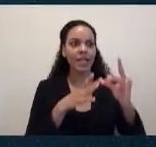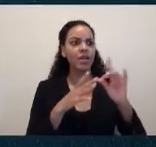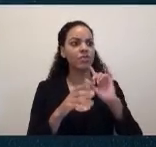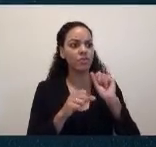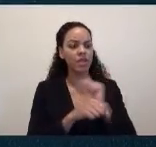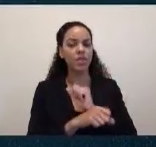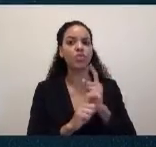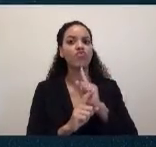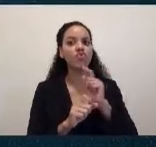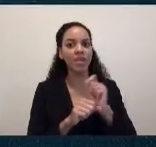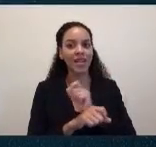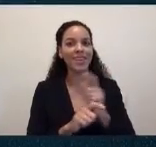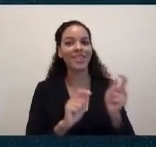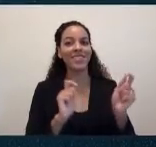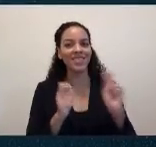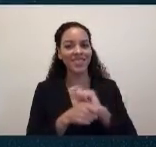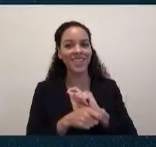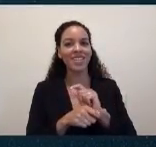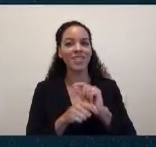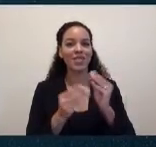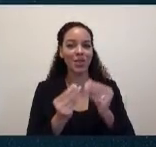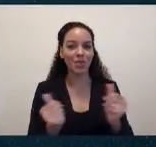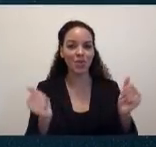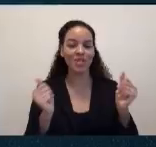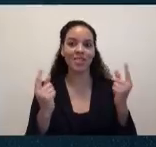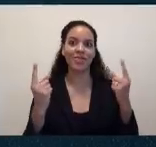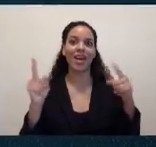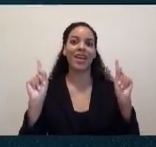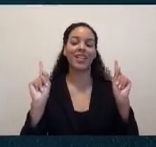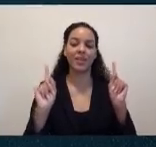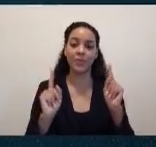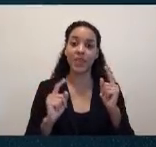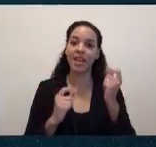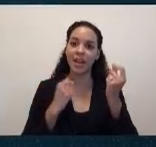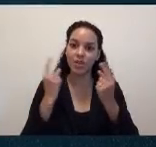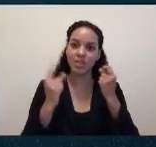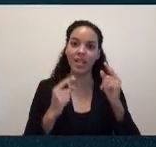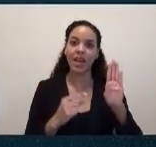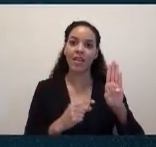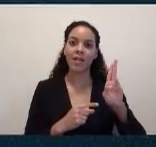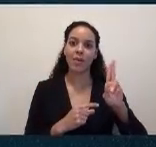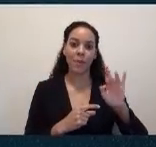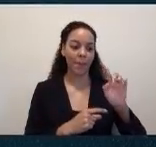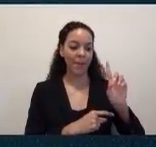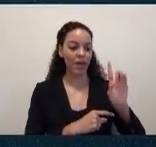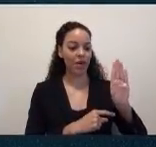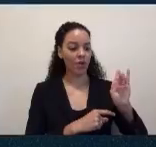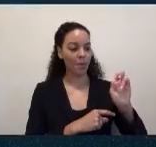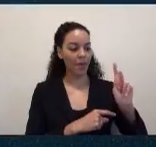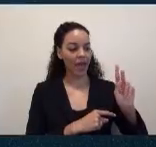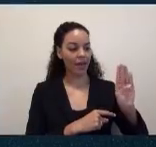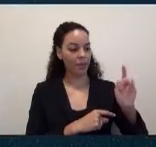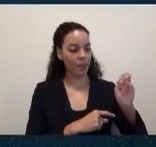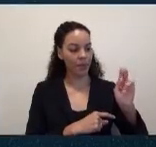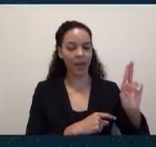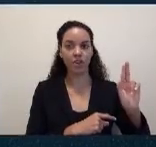and for helping us understand how the Build Back Better Agenda can address some of the most pressing issues we face every single day.